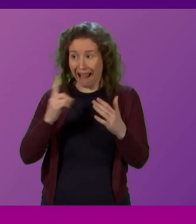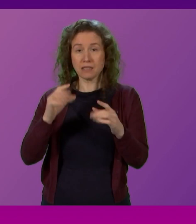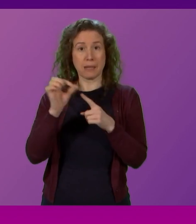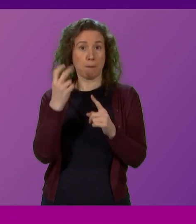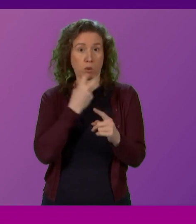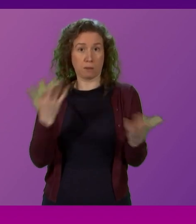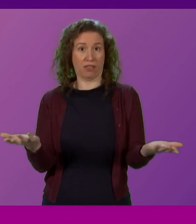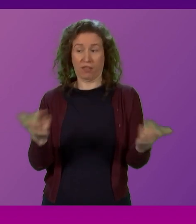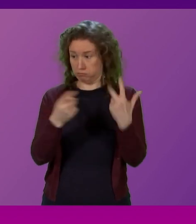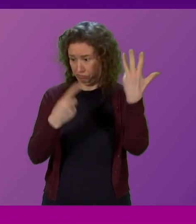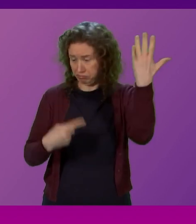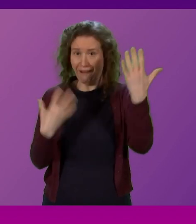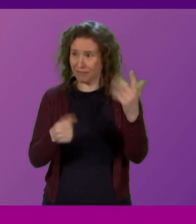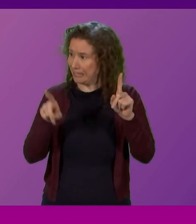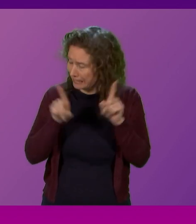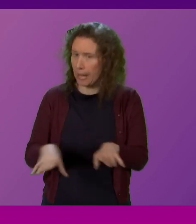I could probably go on.